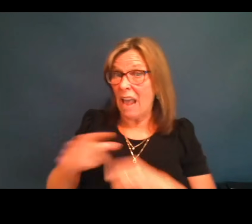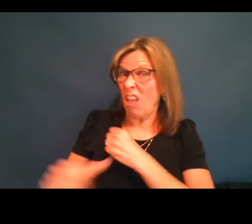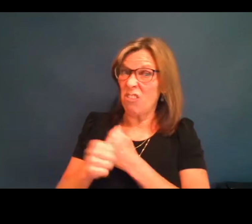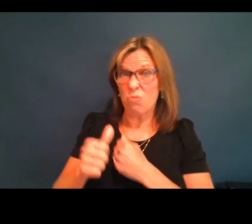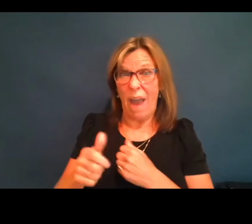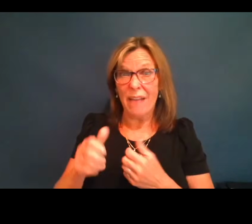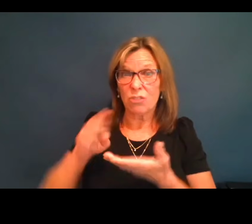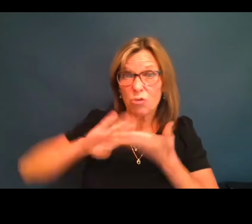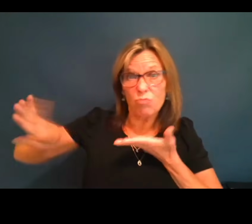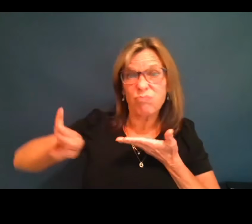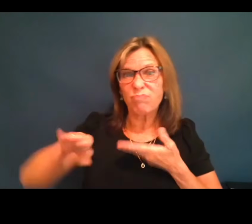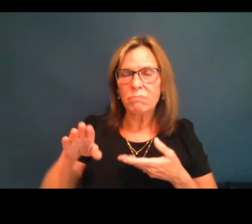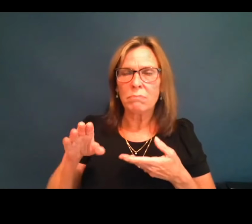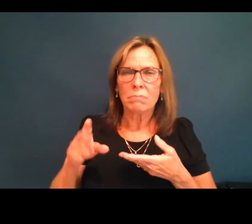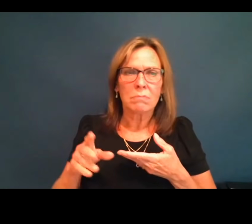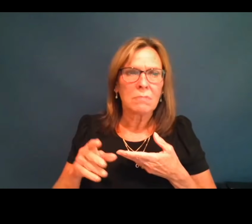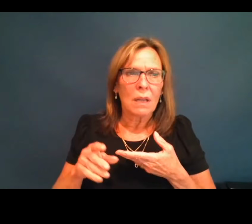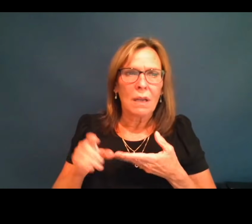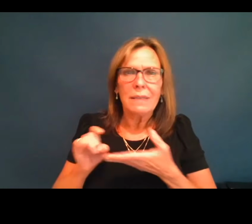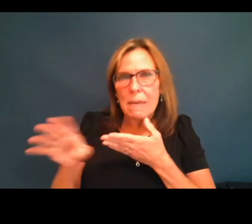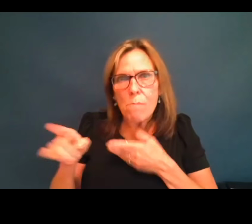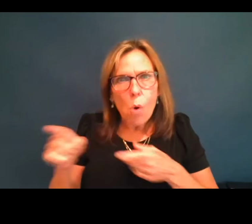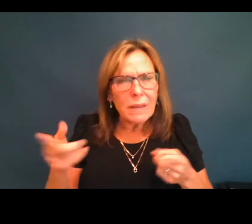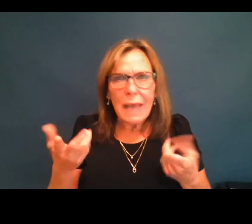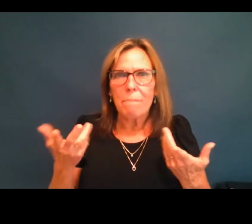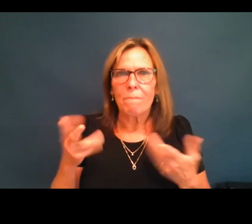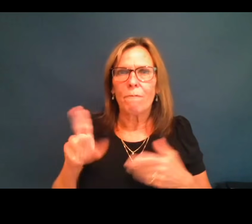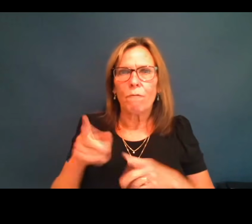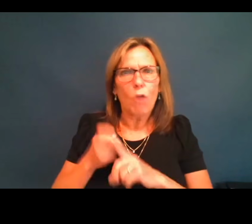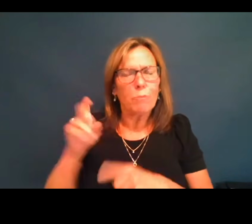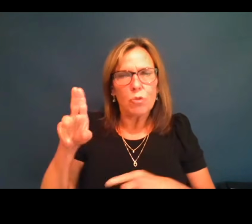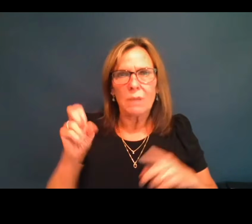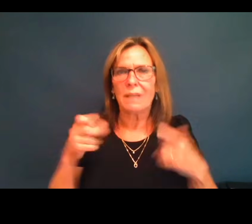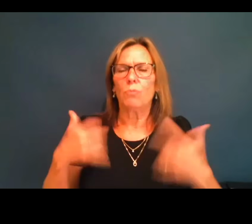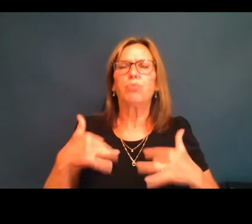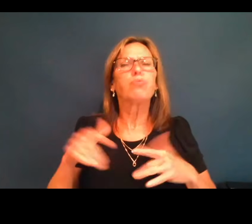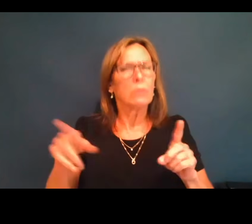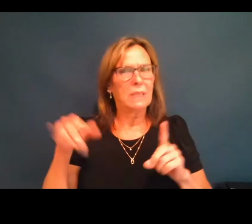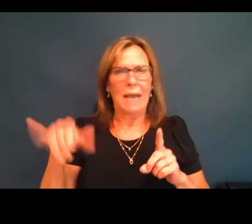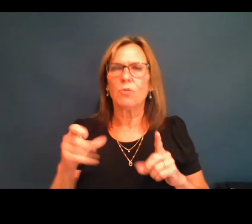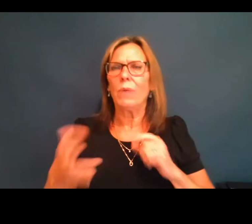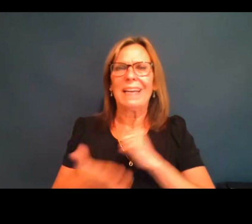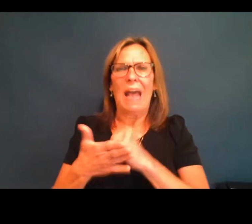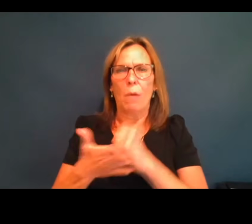t provide the UVisa, but we can certify them as being eligible for it, And it's a pathway to citizenship for